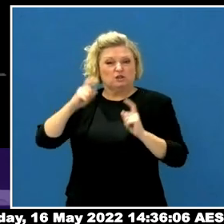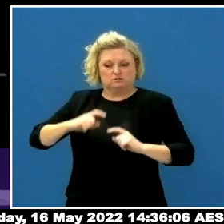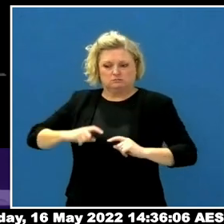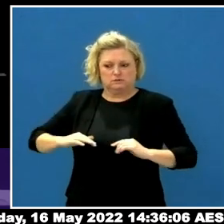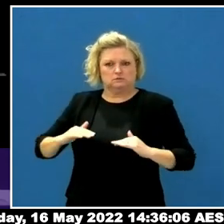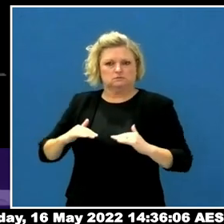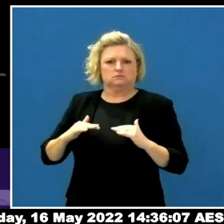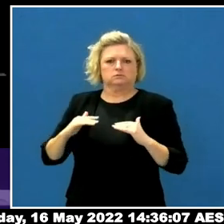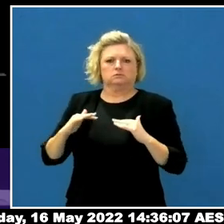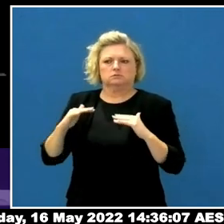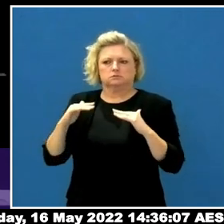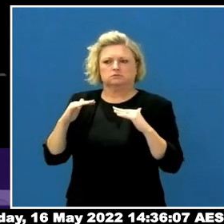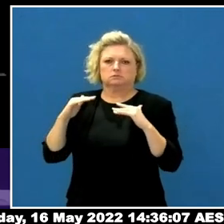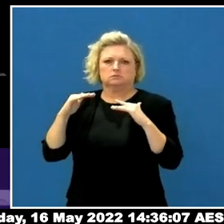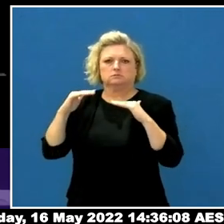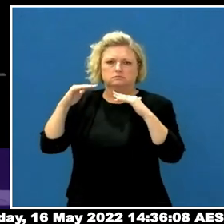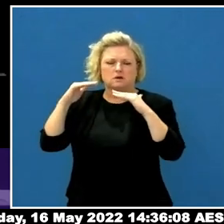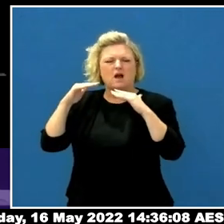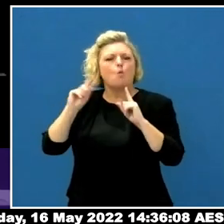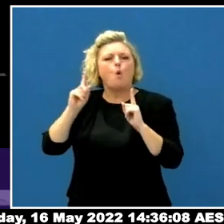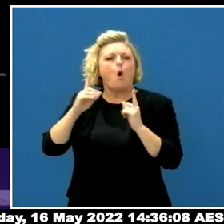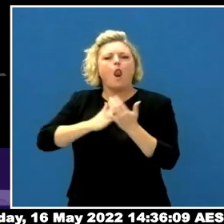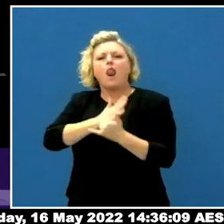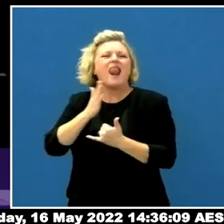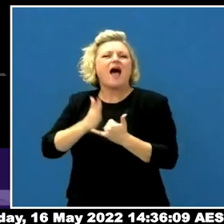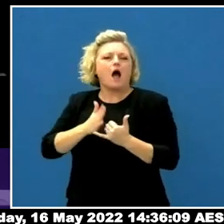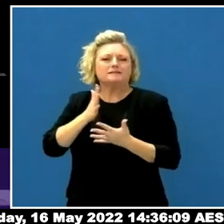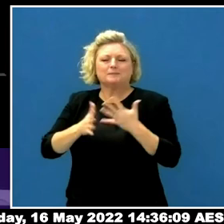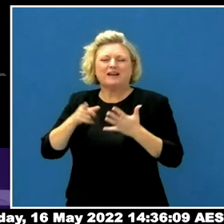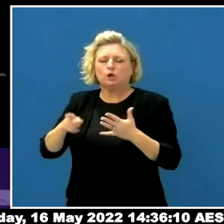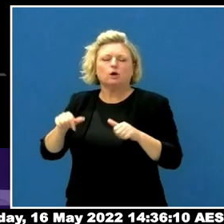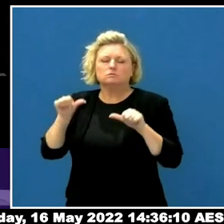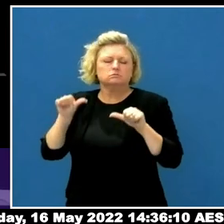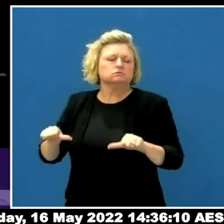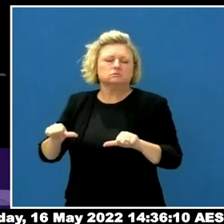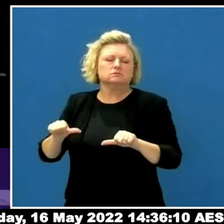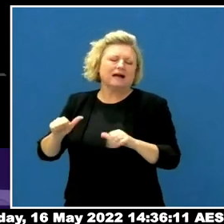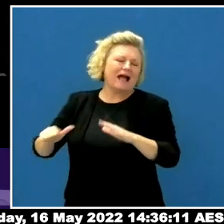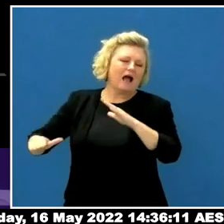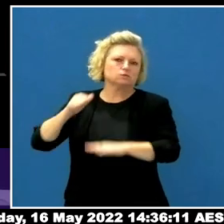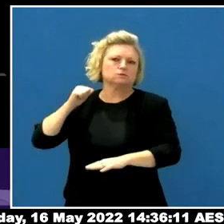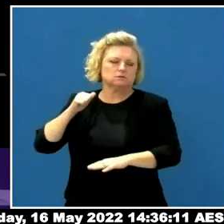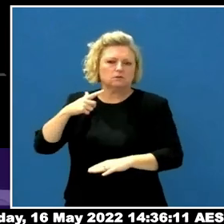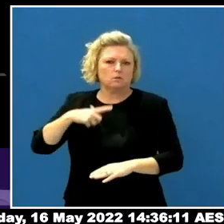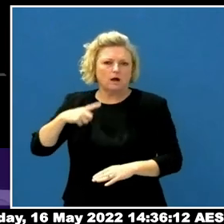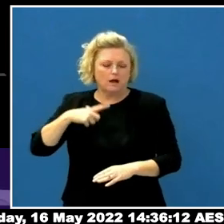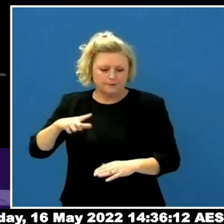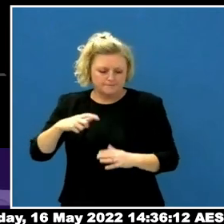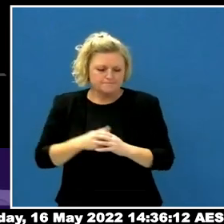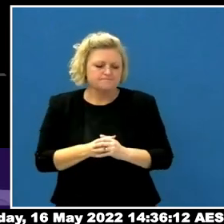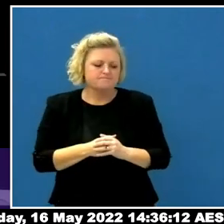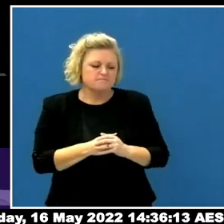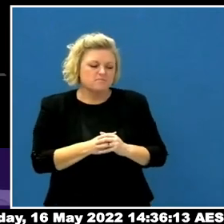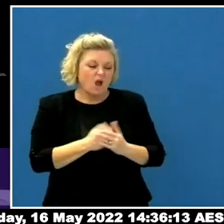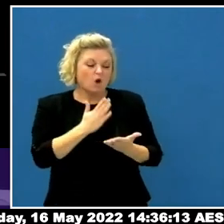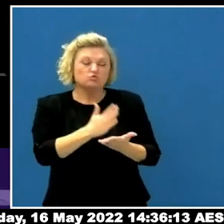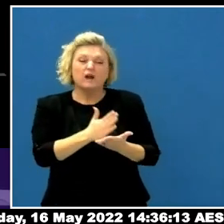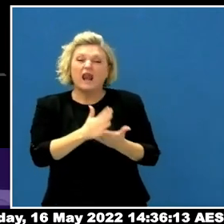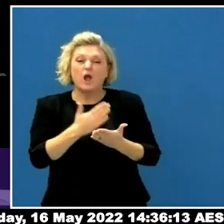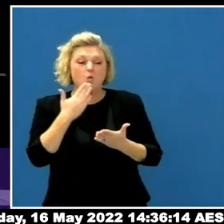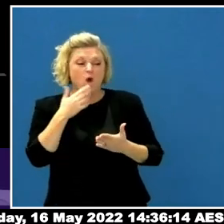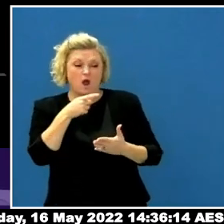The last straw was seeing the new site and having another Team Leader come on board.